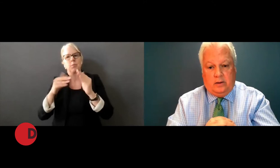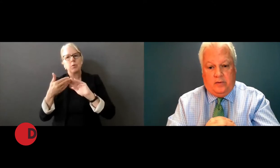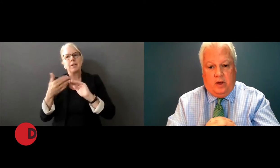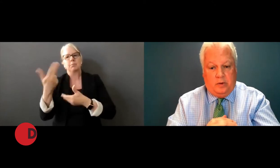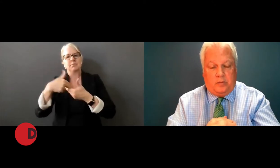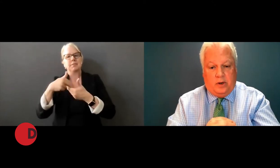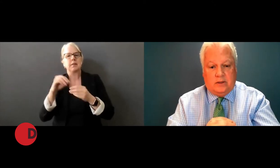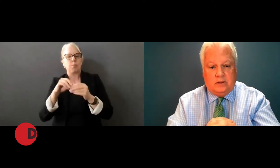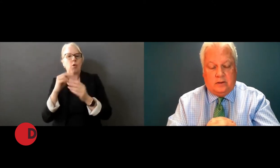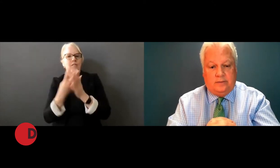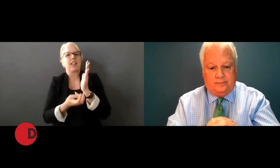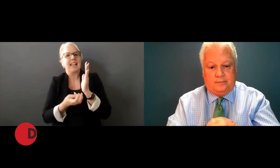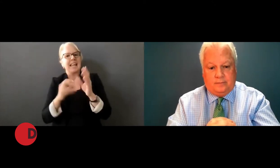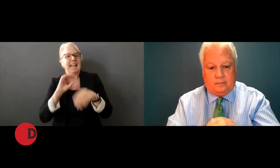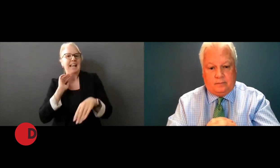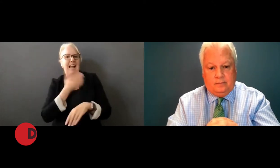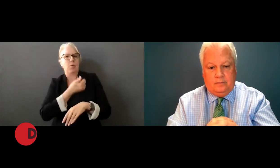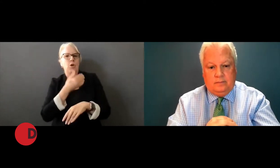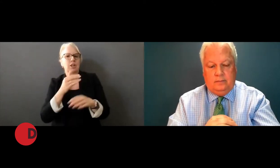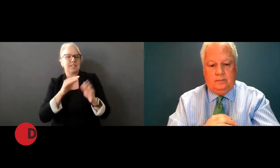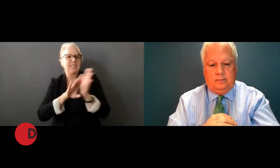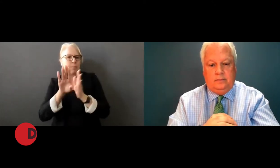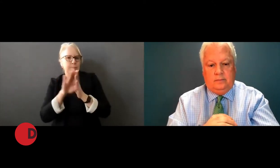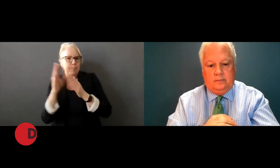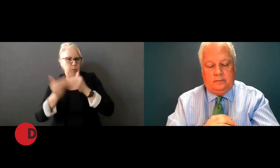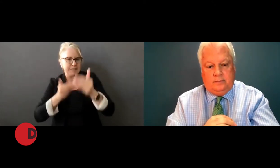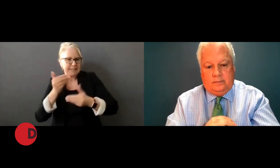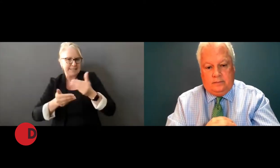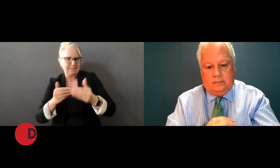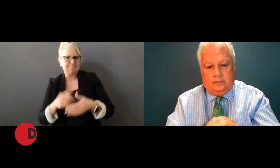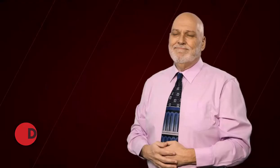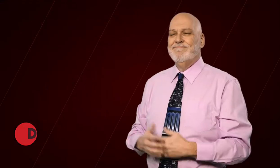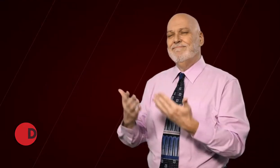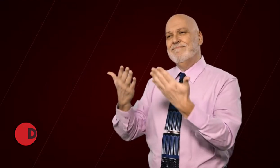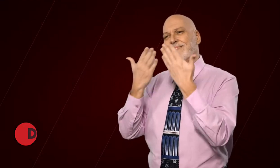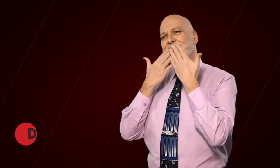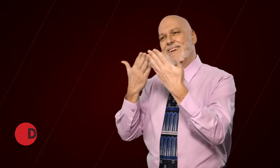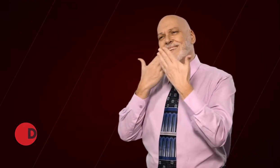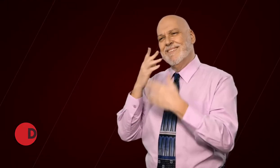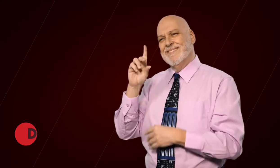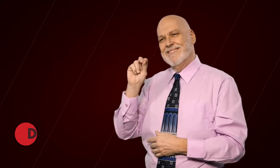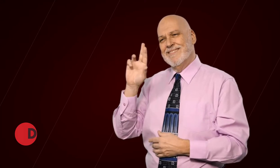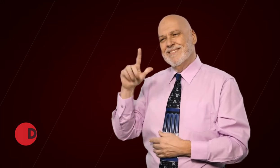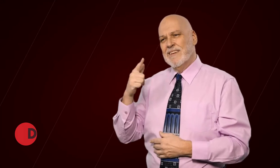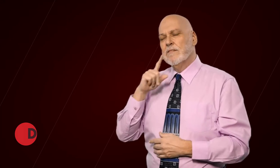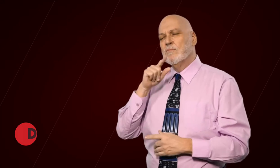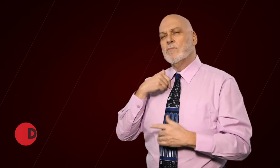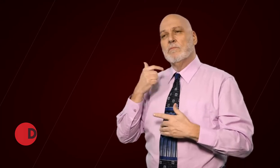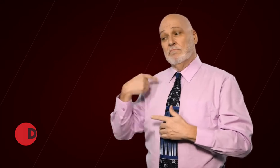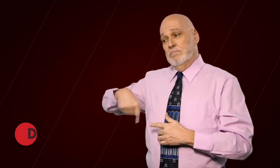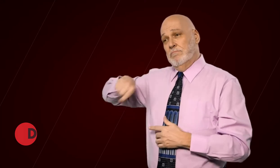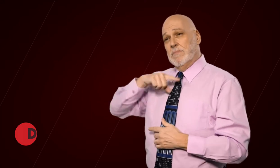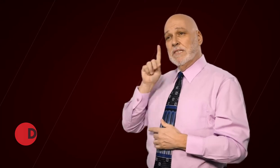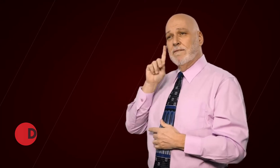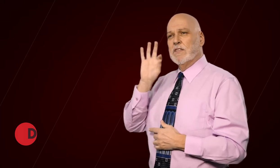in our development process. [Anselmo]: Thanks, Doug.